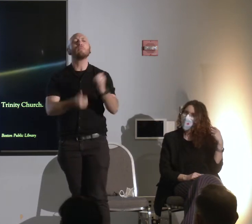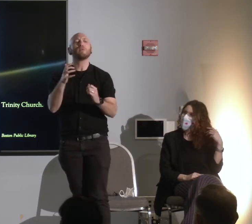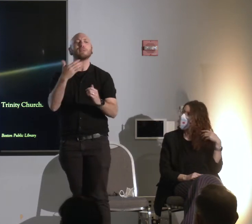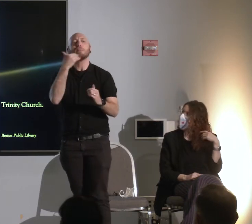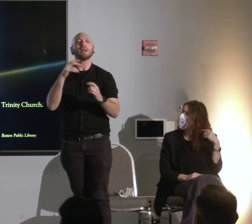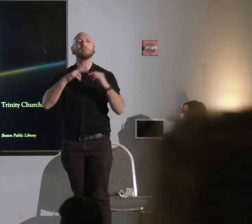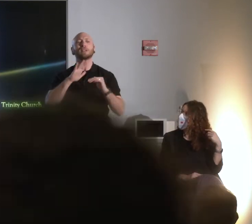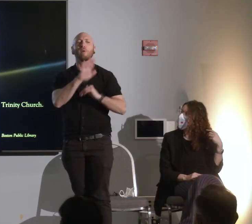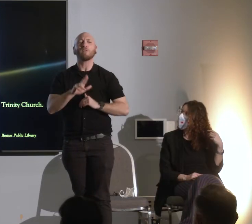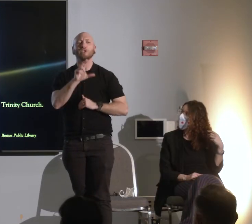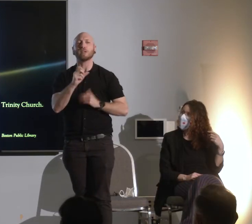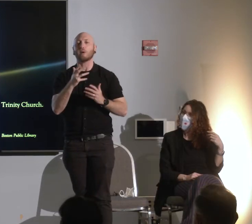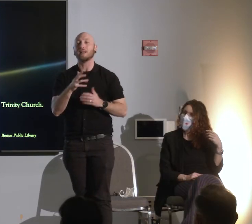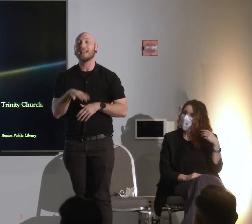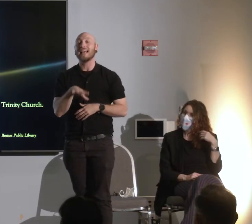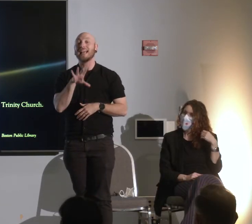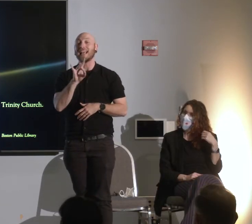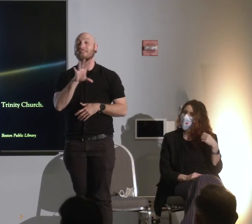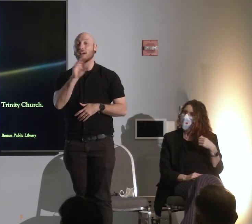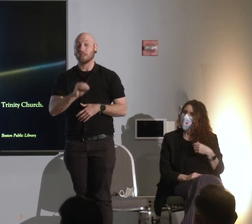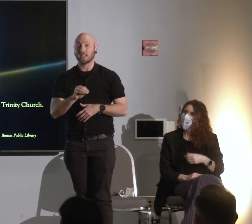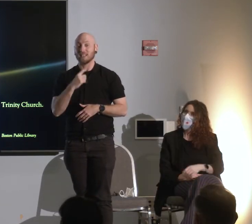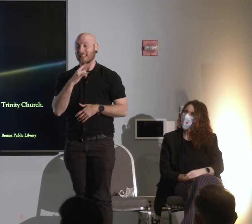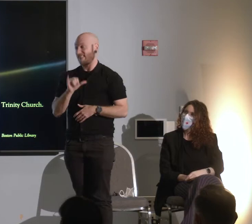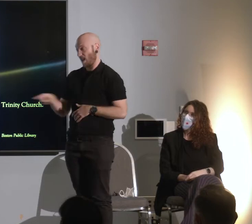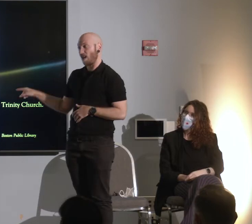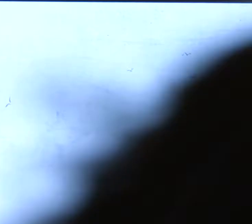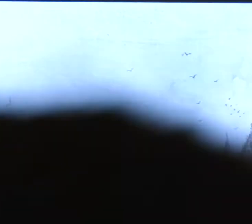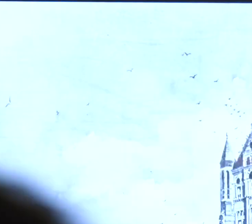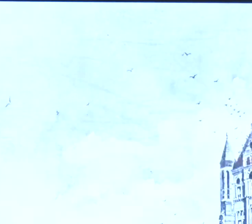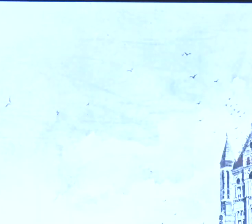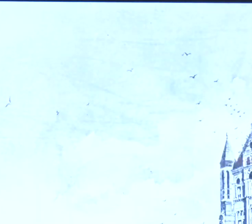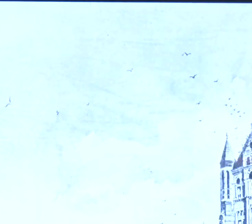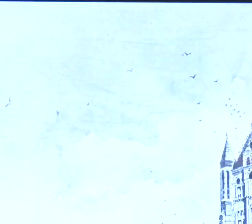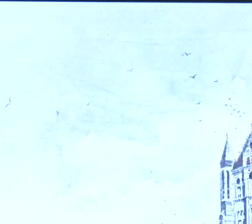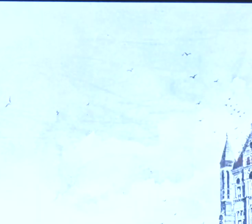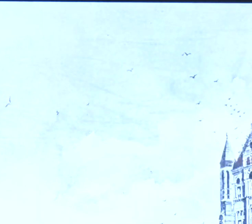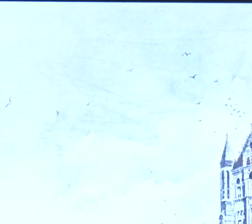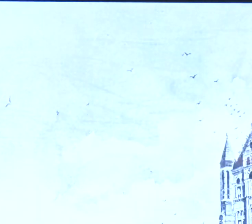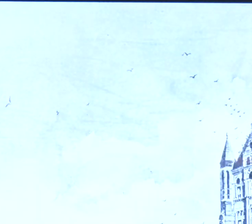And this was the choice of 85% of the people polled. They did a further set of questions and